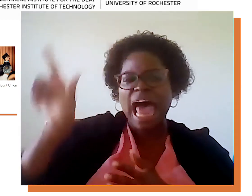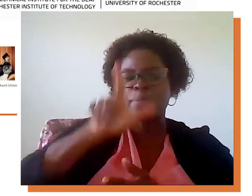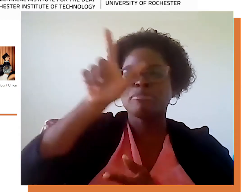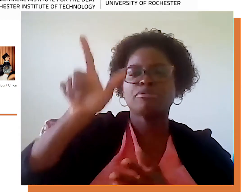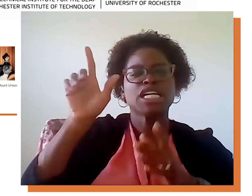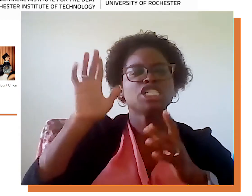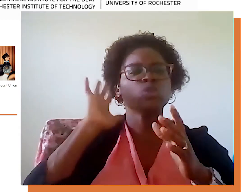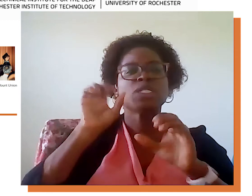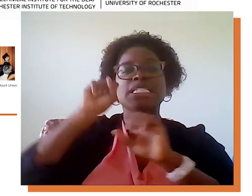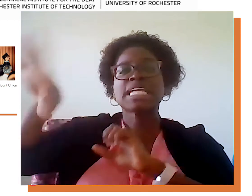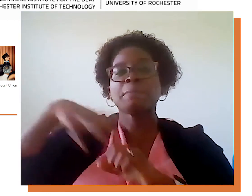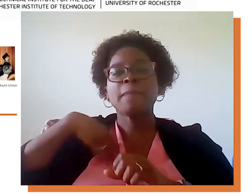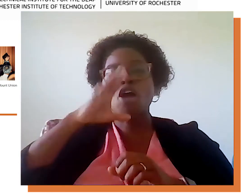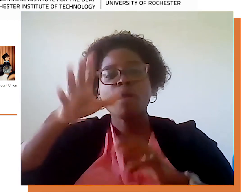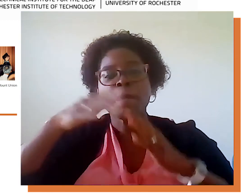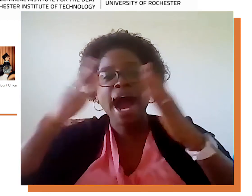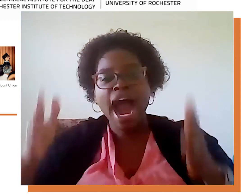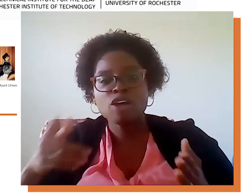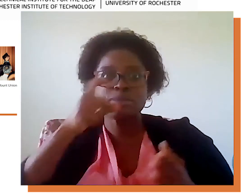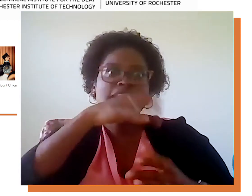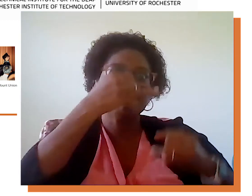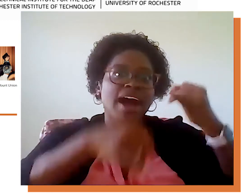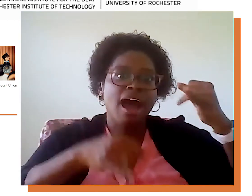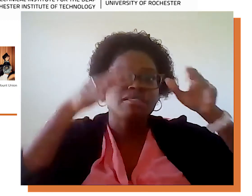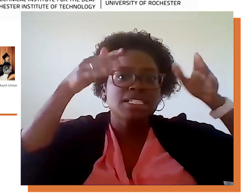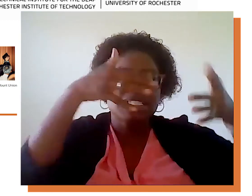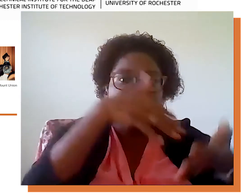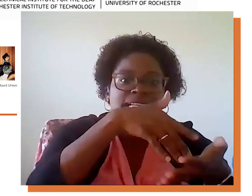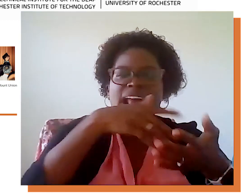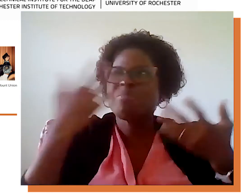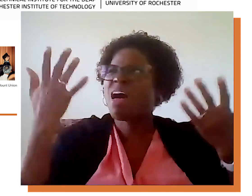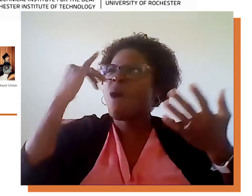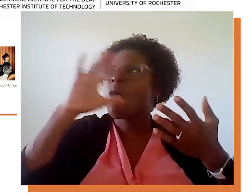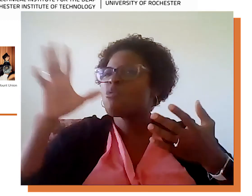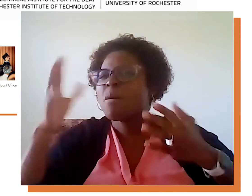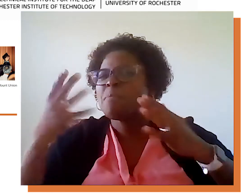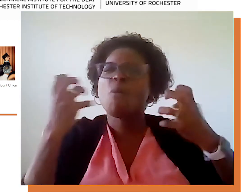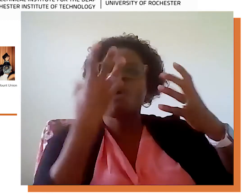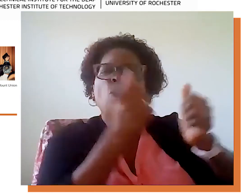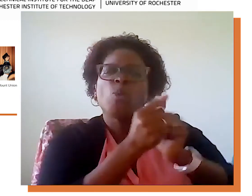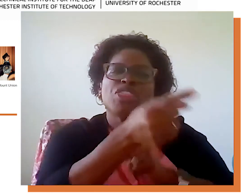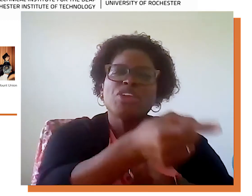She'd have stacks and stacks of books, and I'd have my little library books. And I remember watching her study,